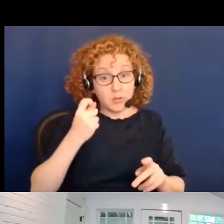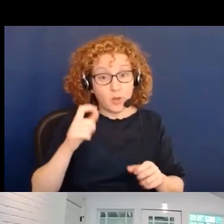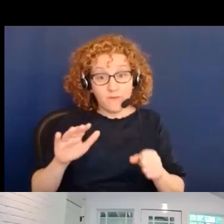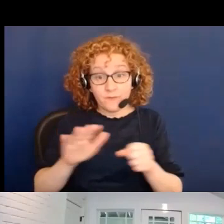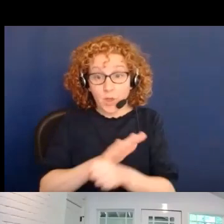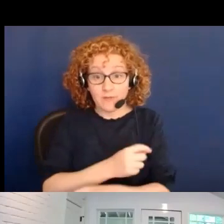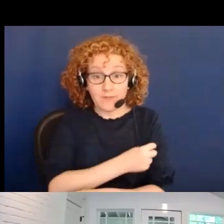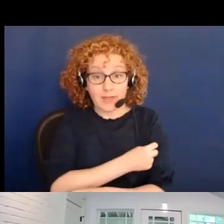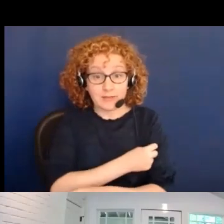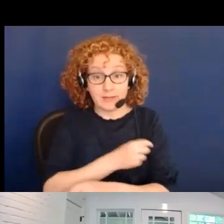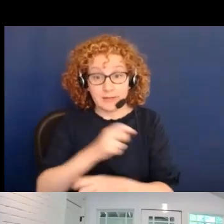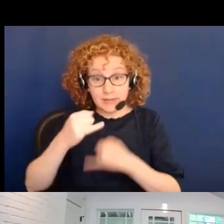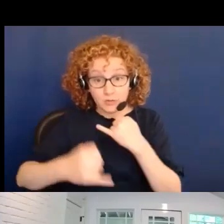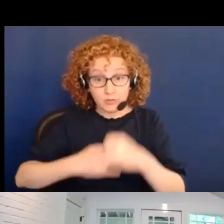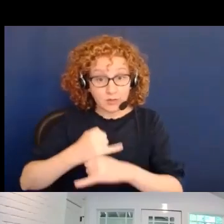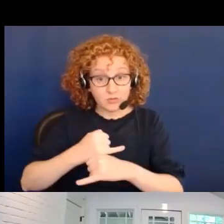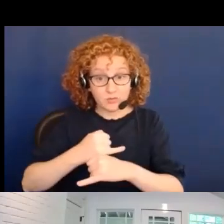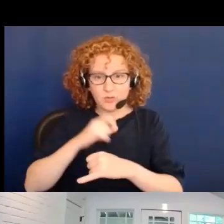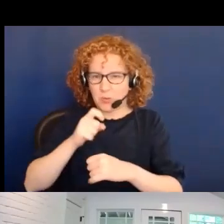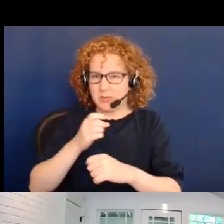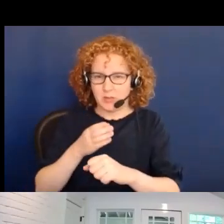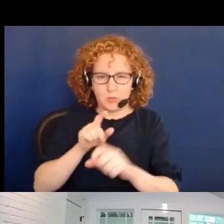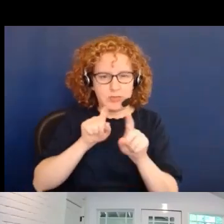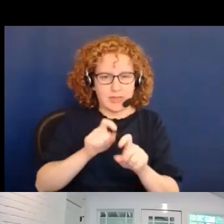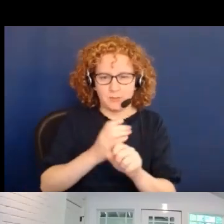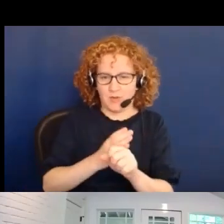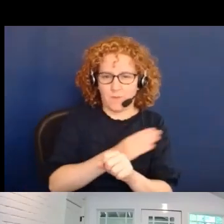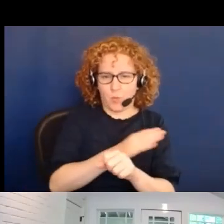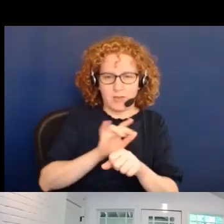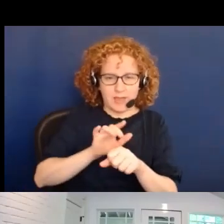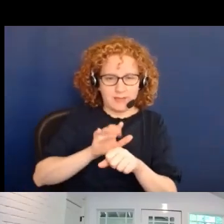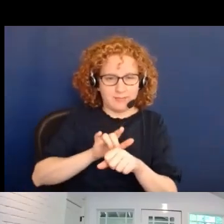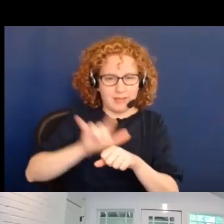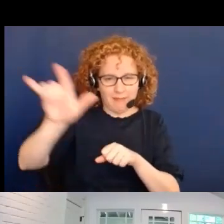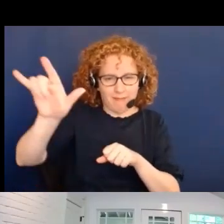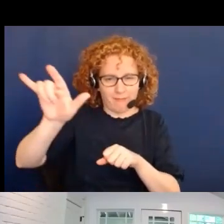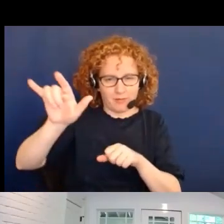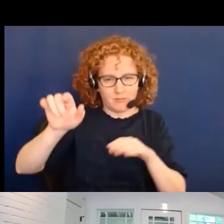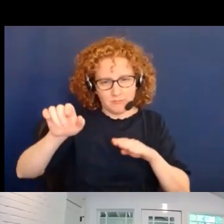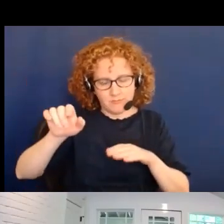to get tested before they leave the united states on their outbound journey and they no longer need